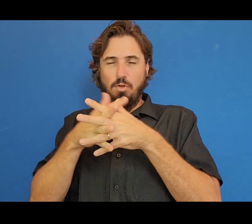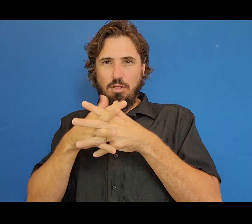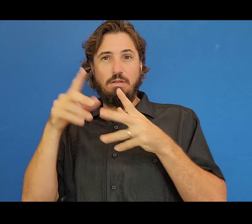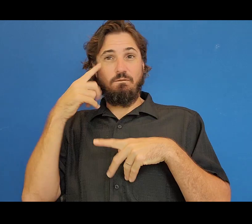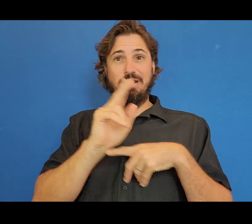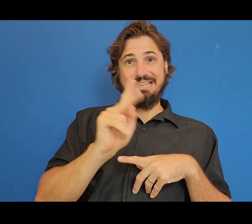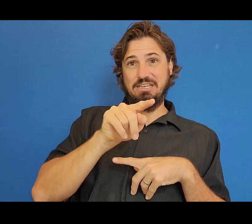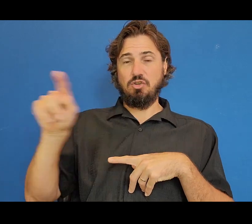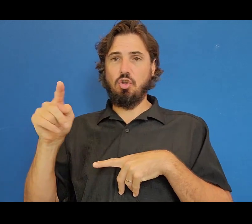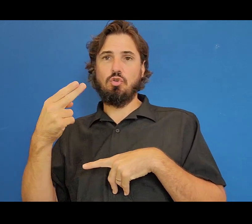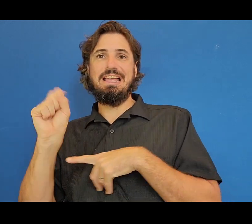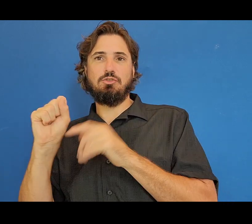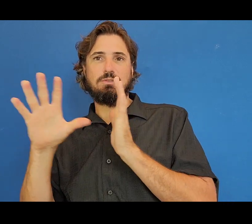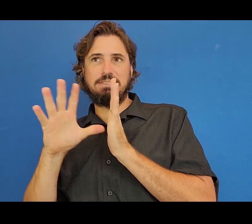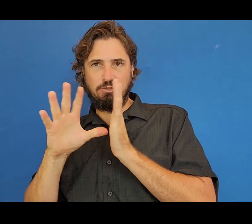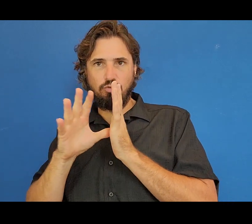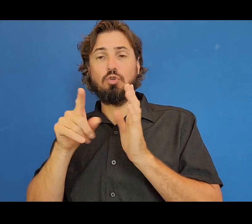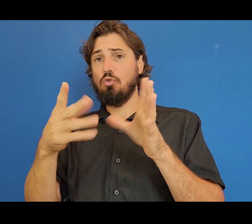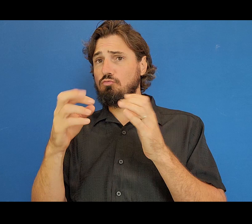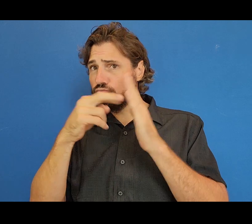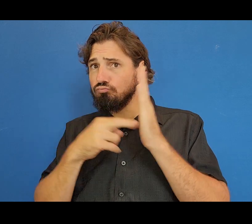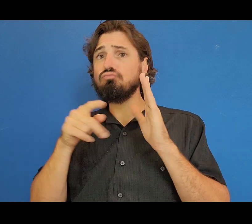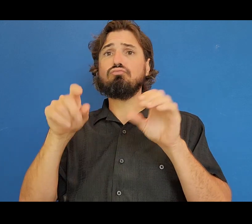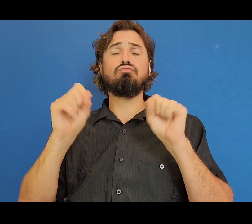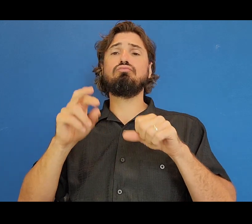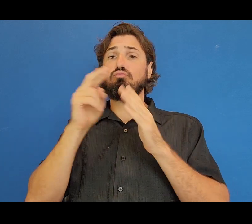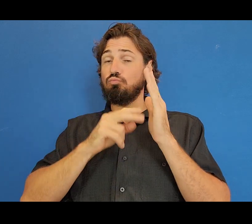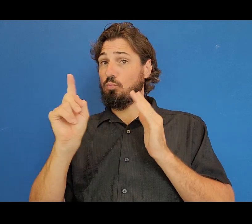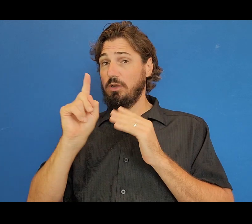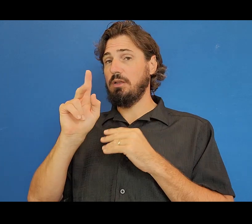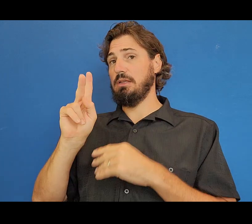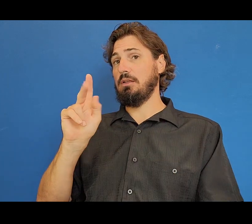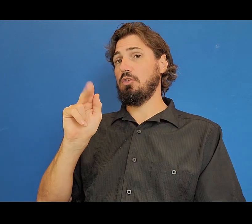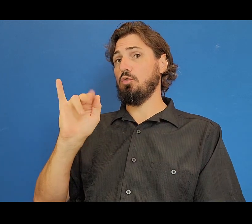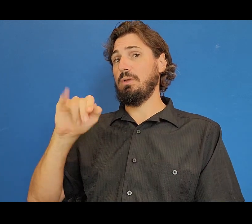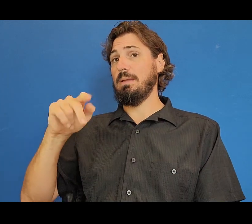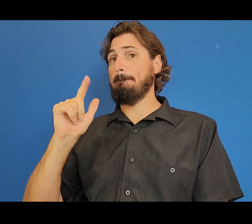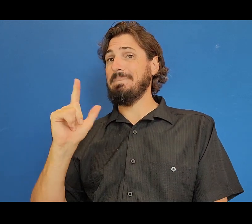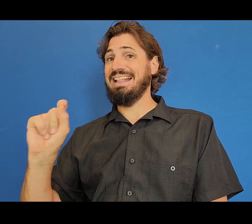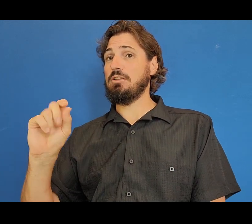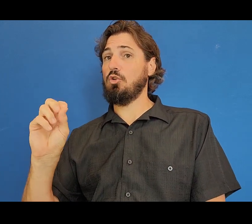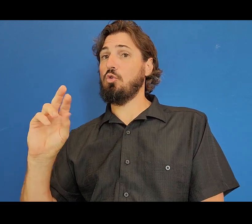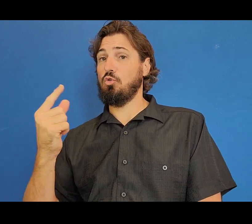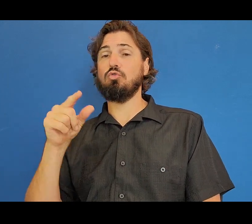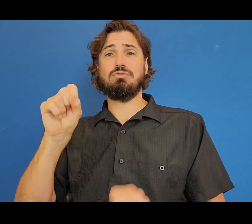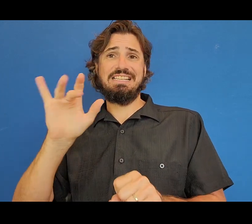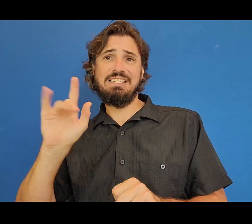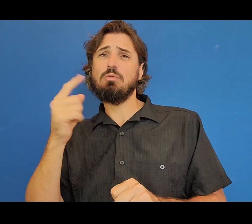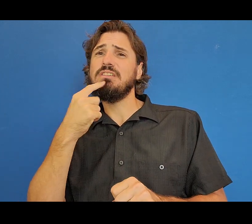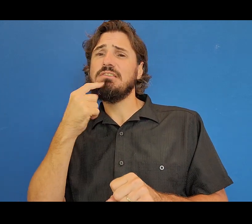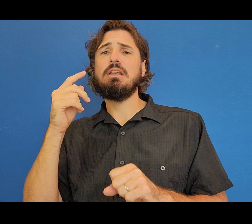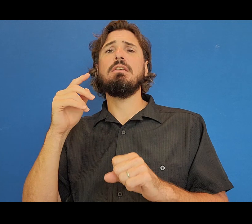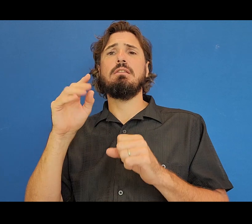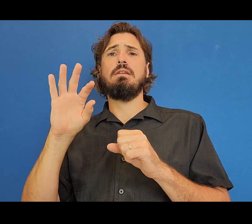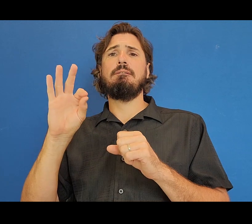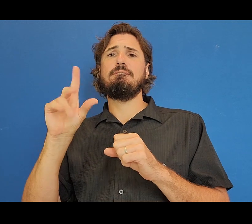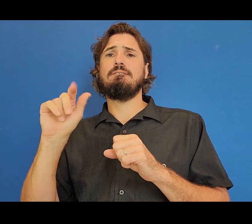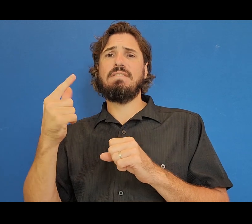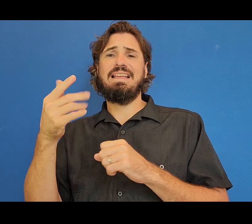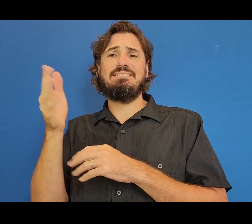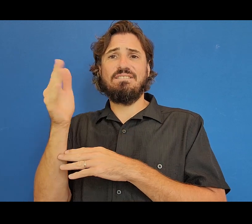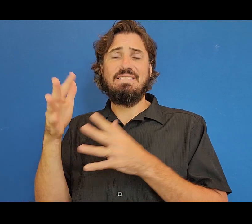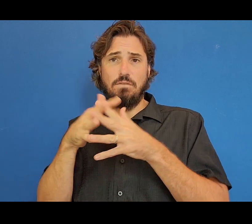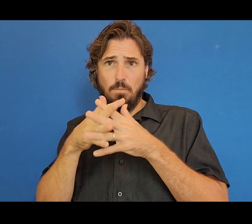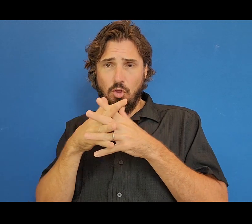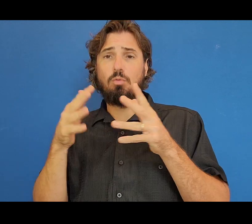Registrations are being accepted online at kauaipal.org. Click the “Flag Football” link to register at no cost. Enrollment is projected to close on April 1st, 2023.